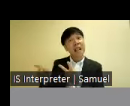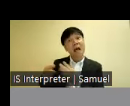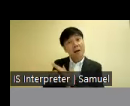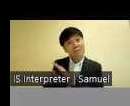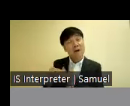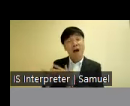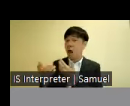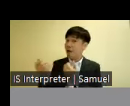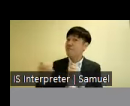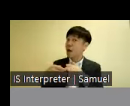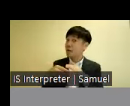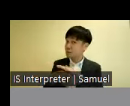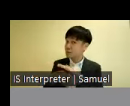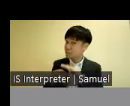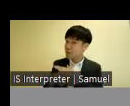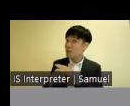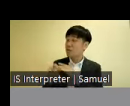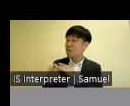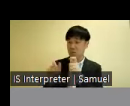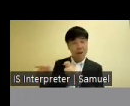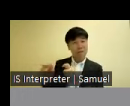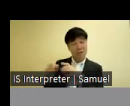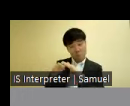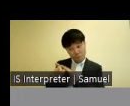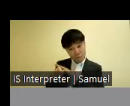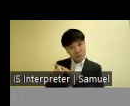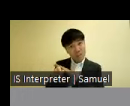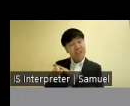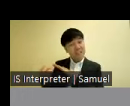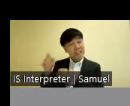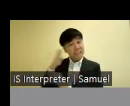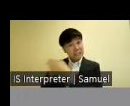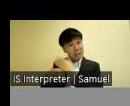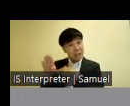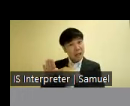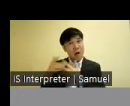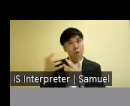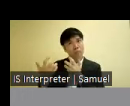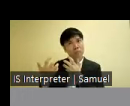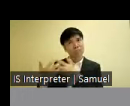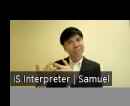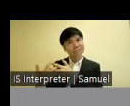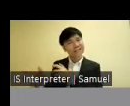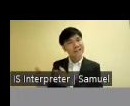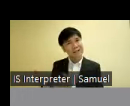of Persons with Disabilities and all the other things within that framework are supported.